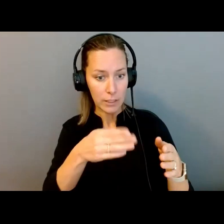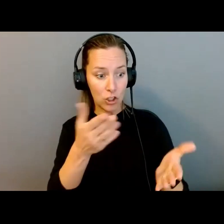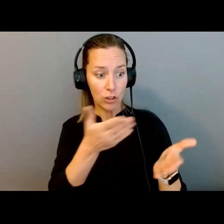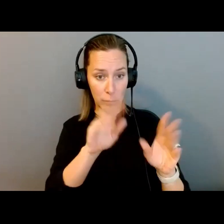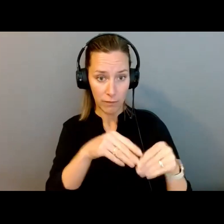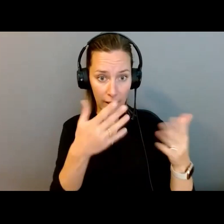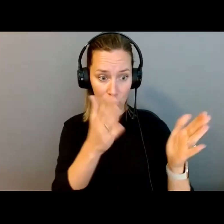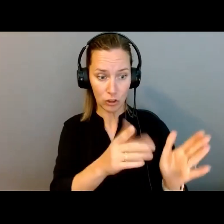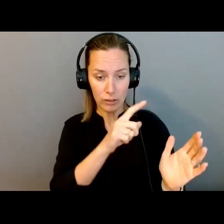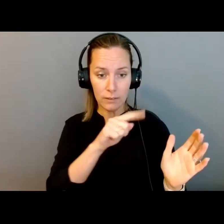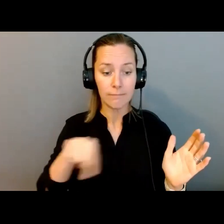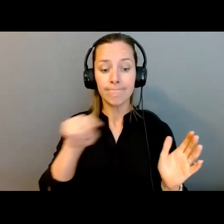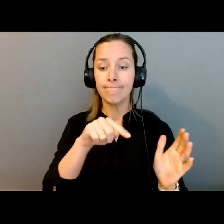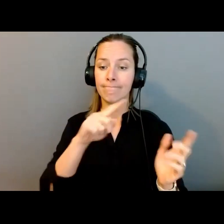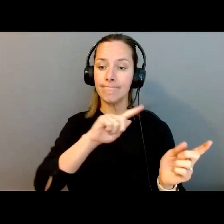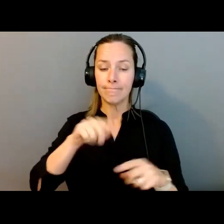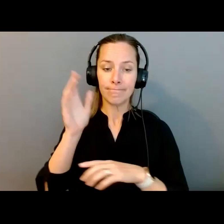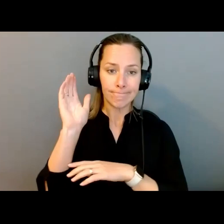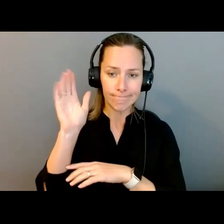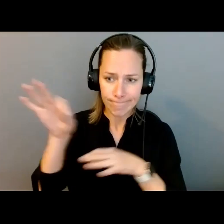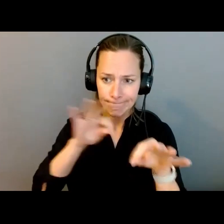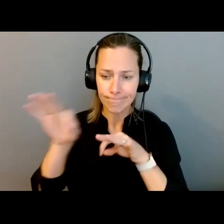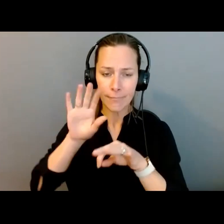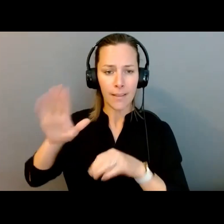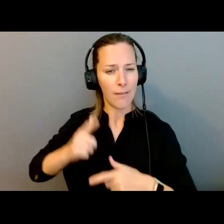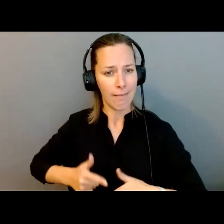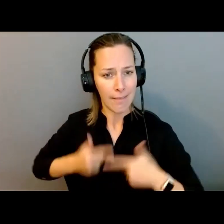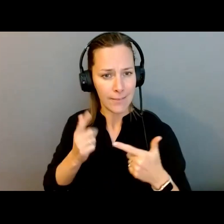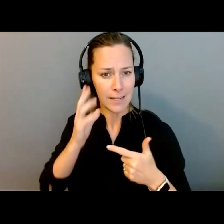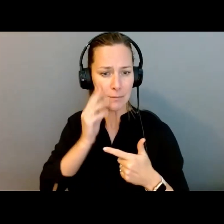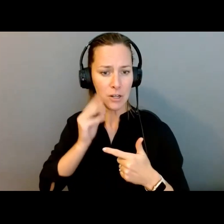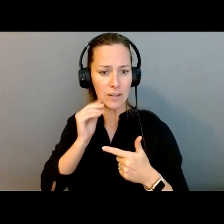are speaking to the lived experience, in-community conditions,